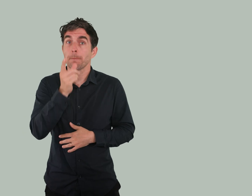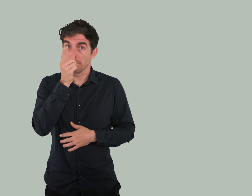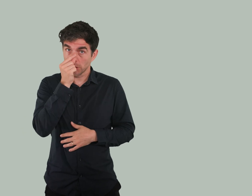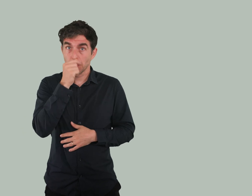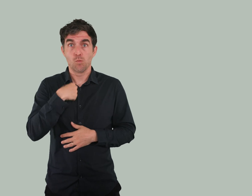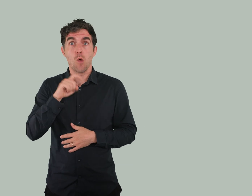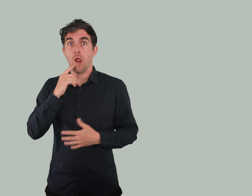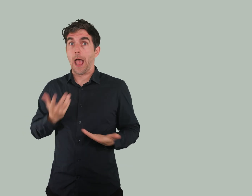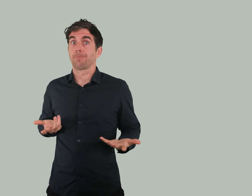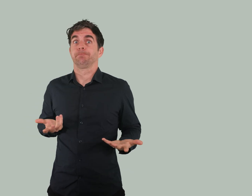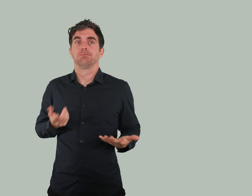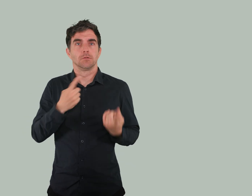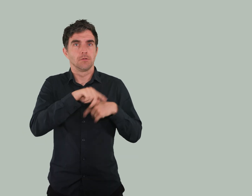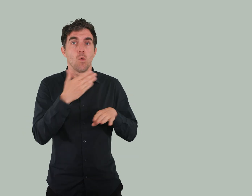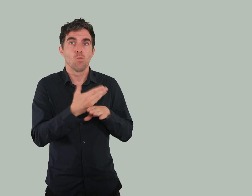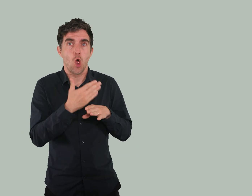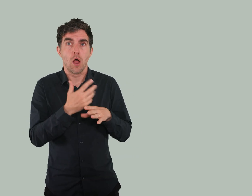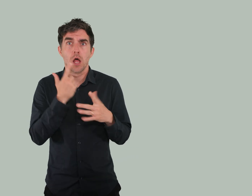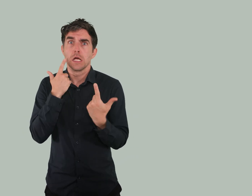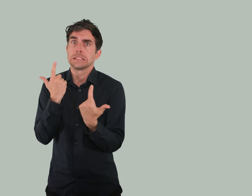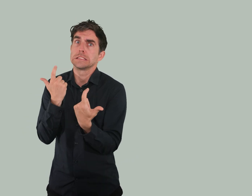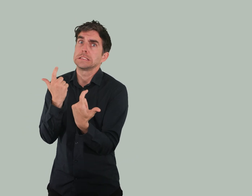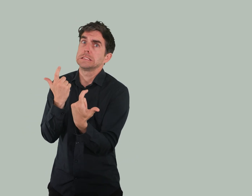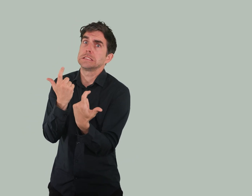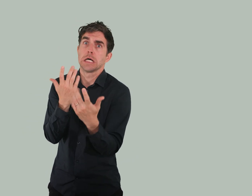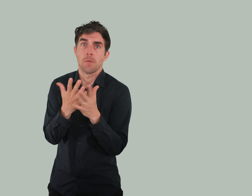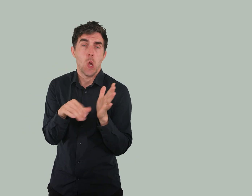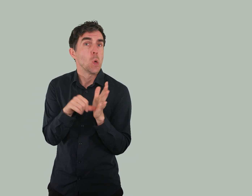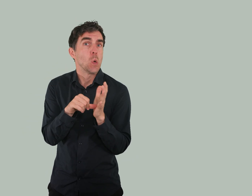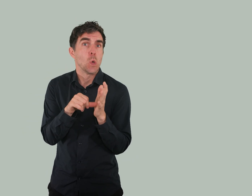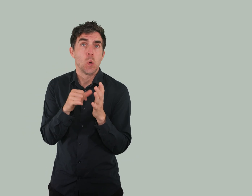It is possible that we will see employers responding